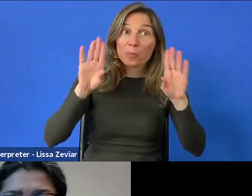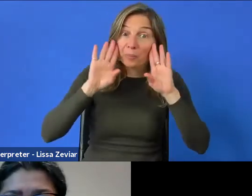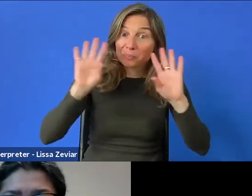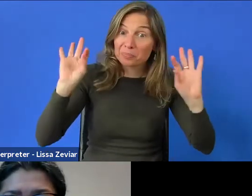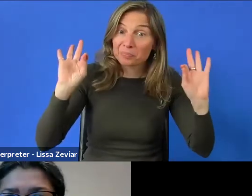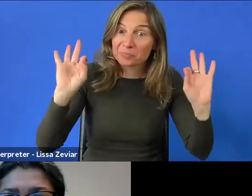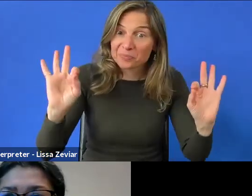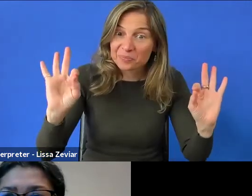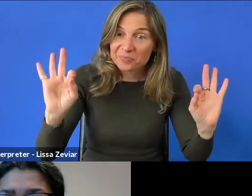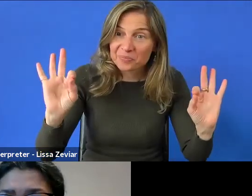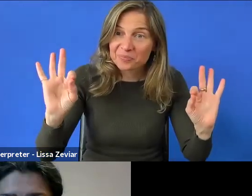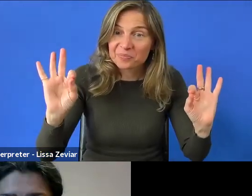I will speak in English.